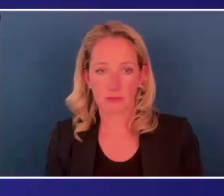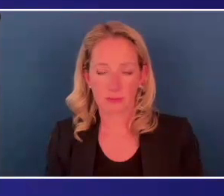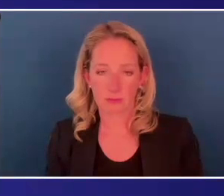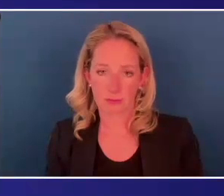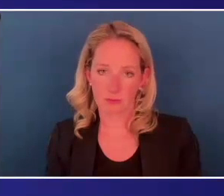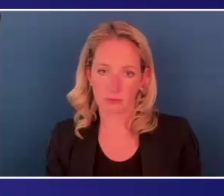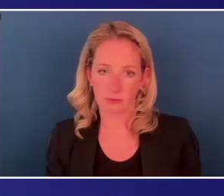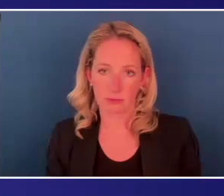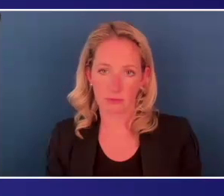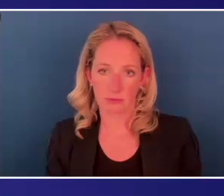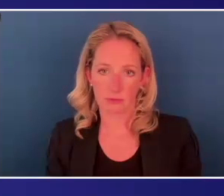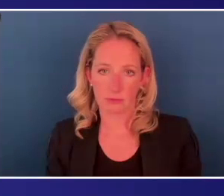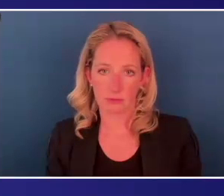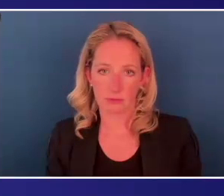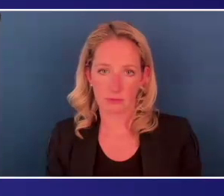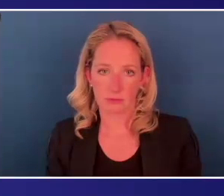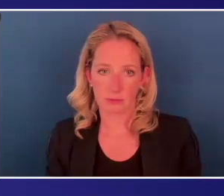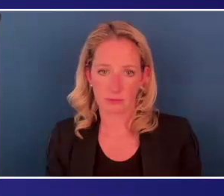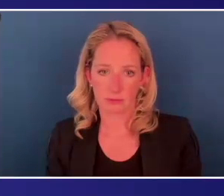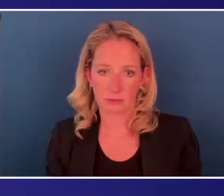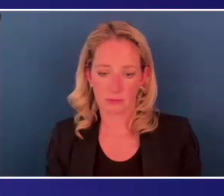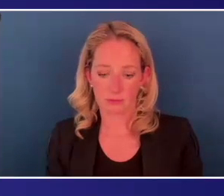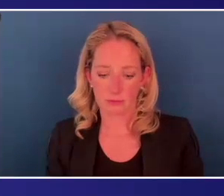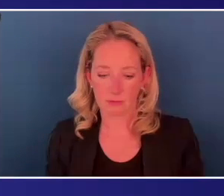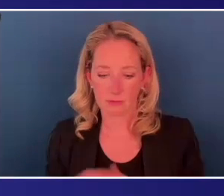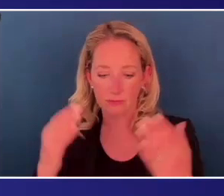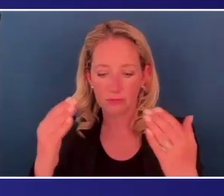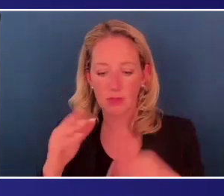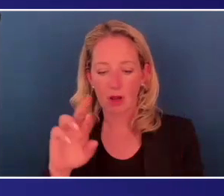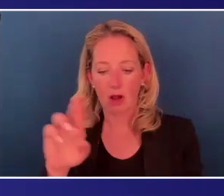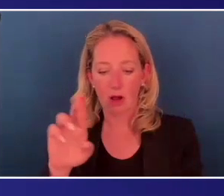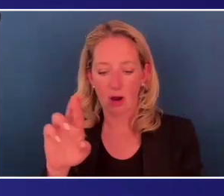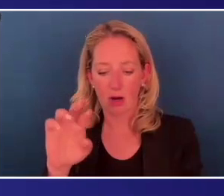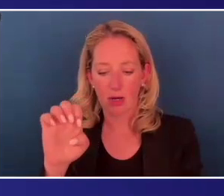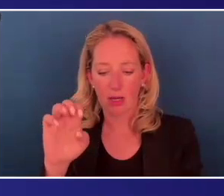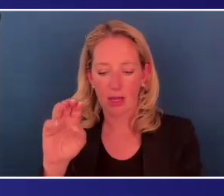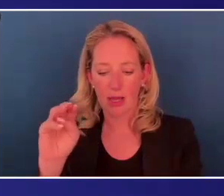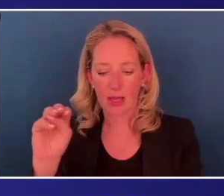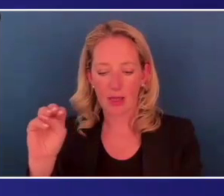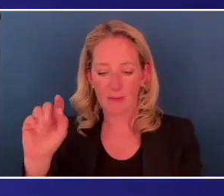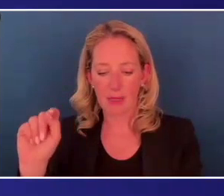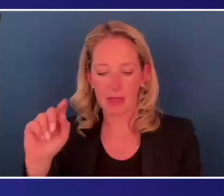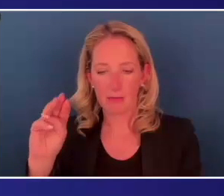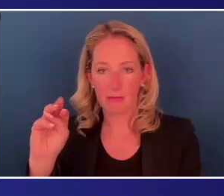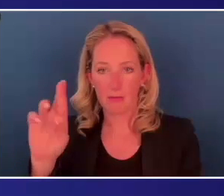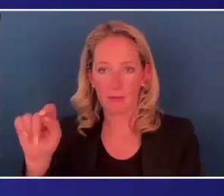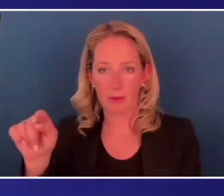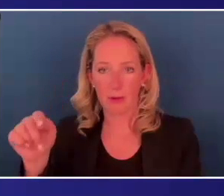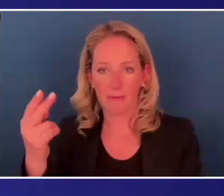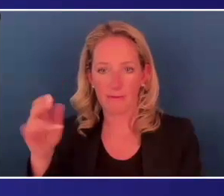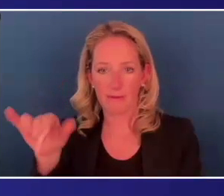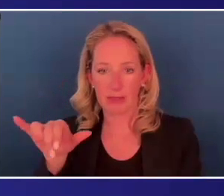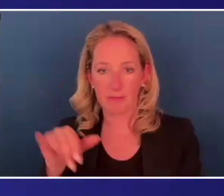R and it Murphy.